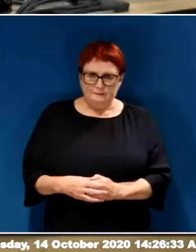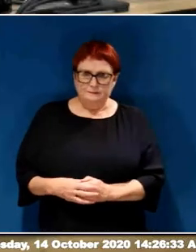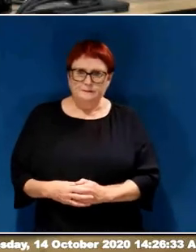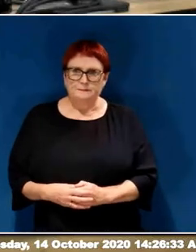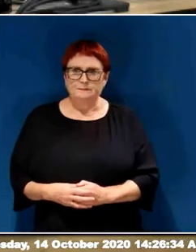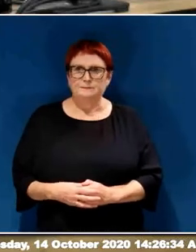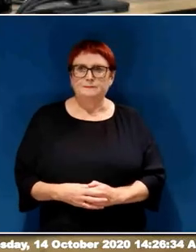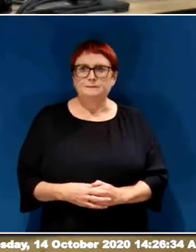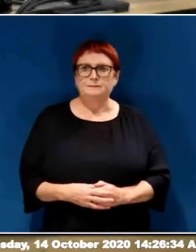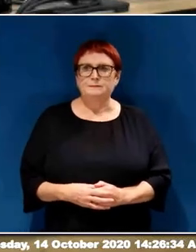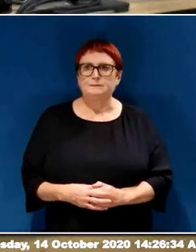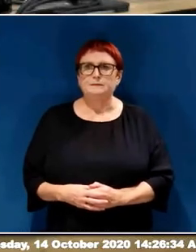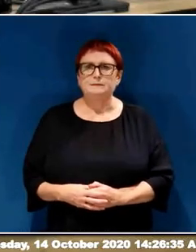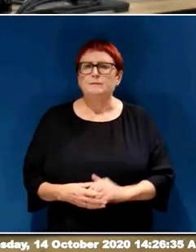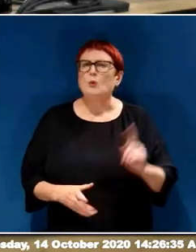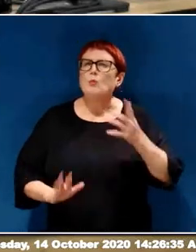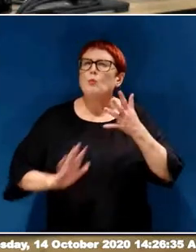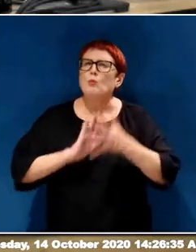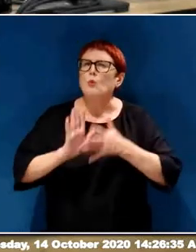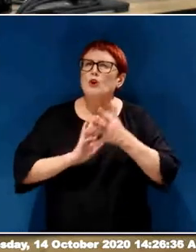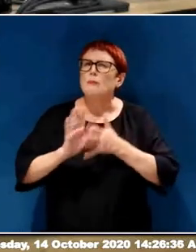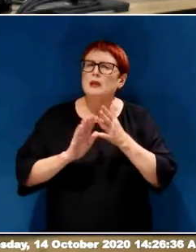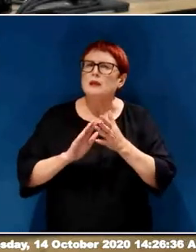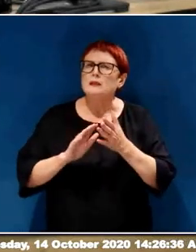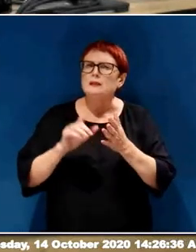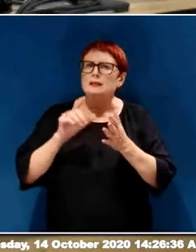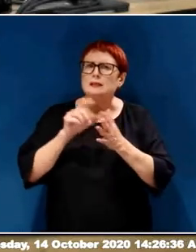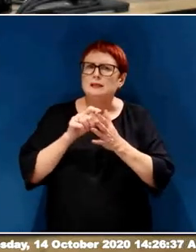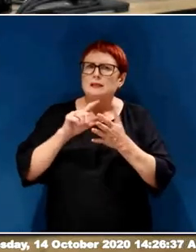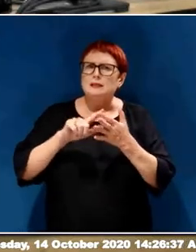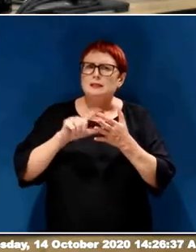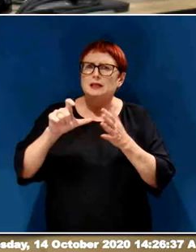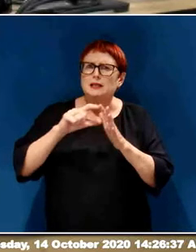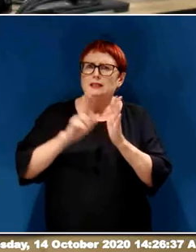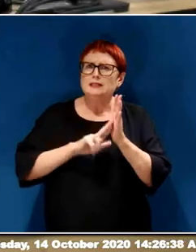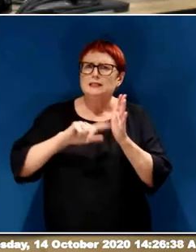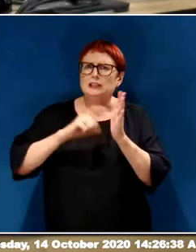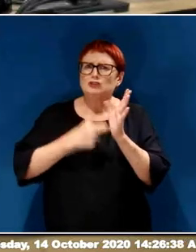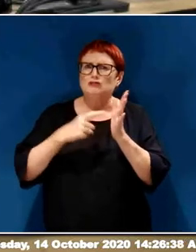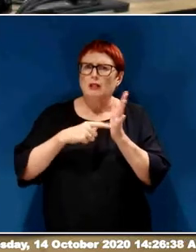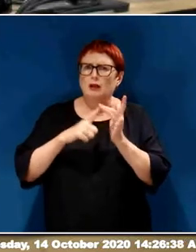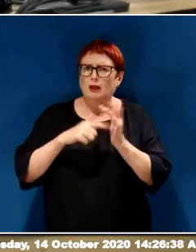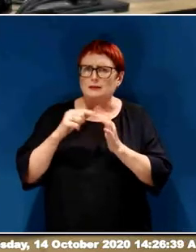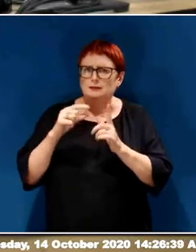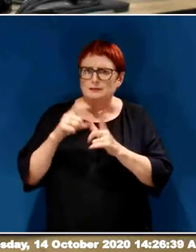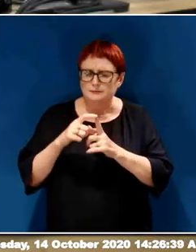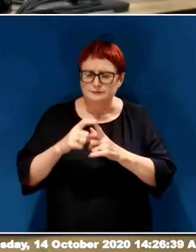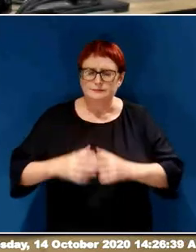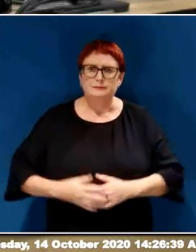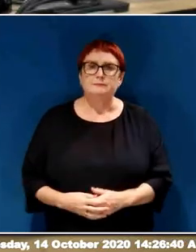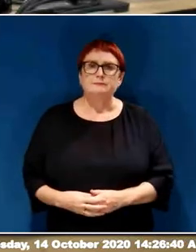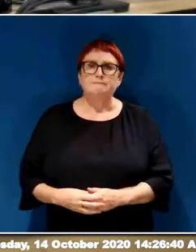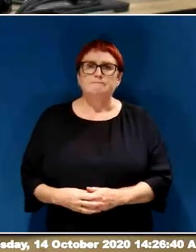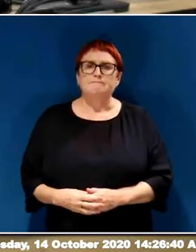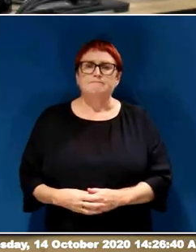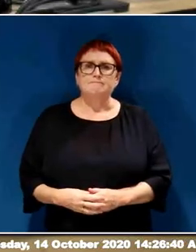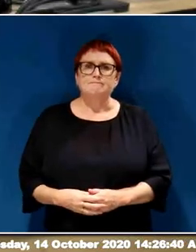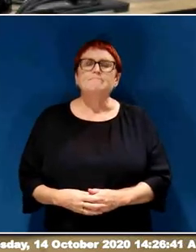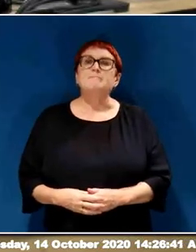DR de BRUIN: The policy of devolution was initially pursued as an idea it was